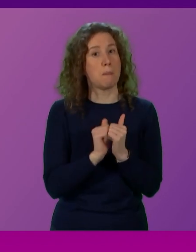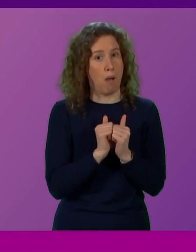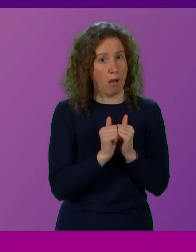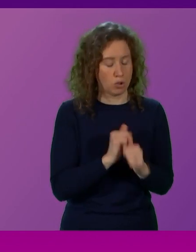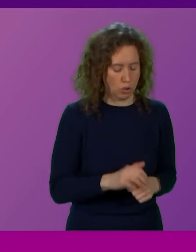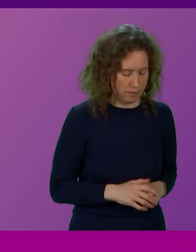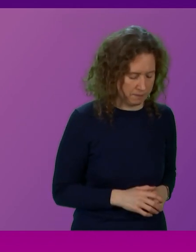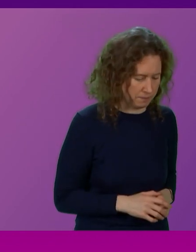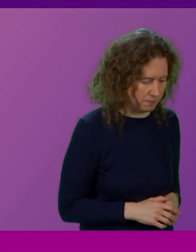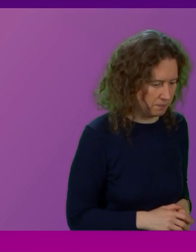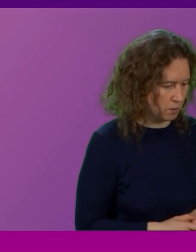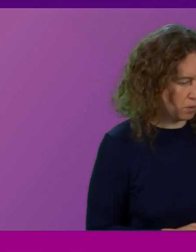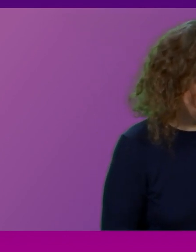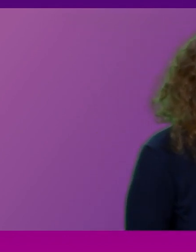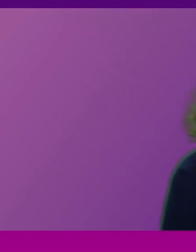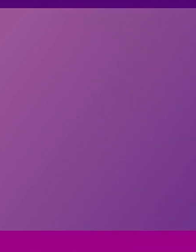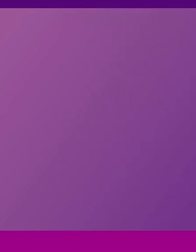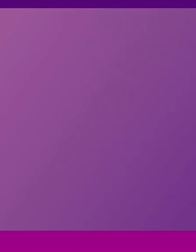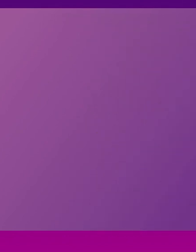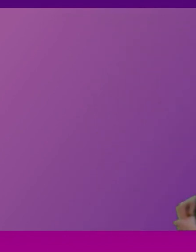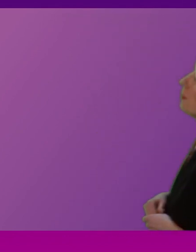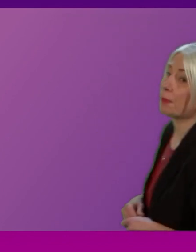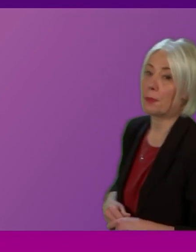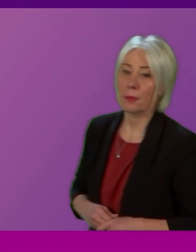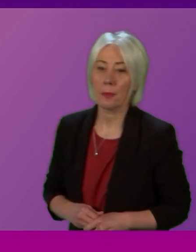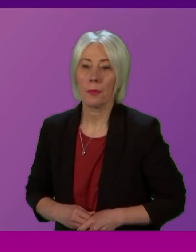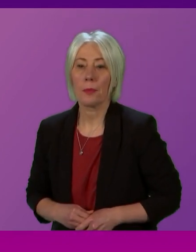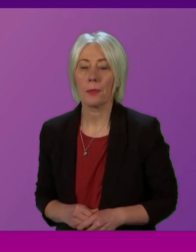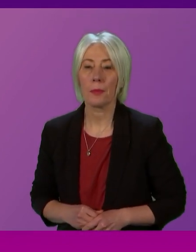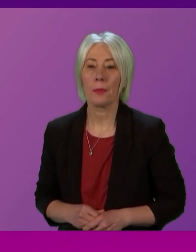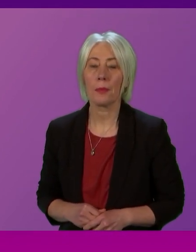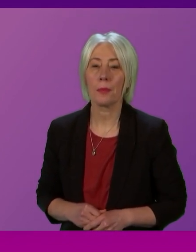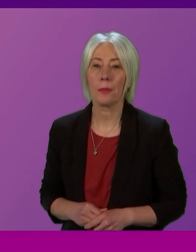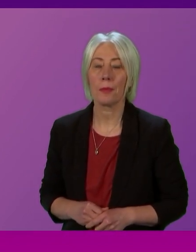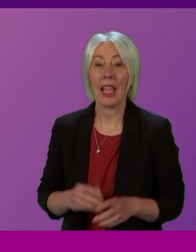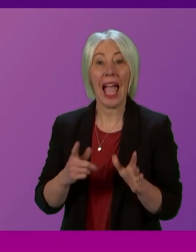Ariane Burgess has the next question.